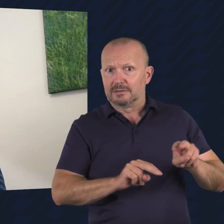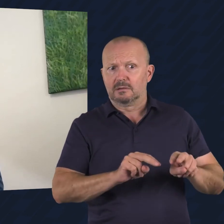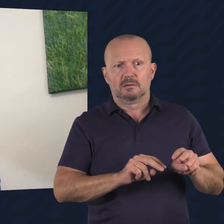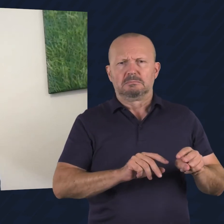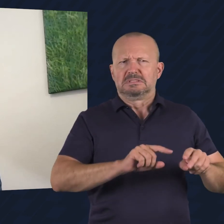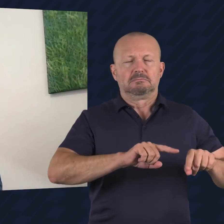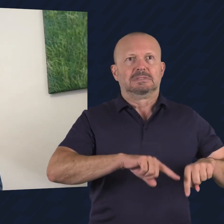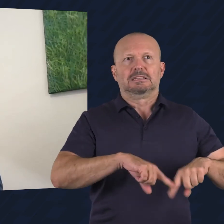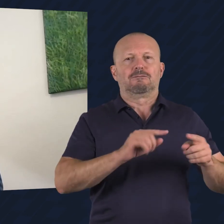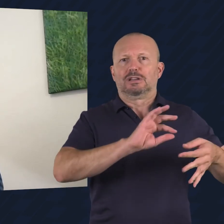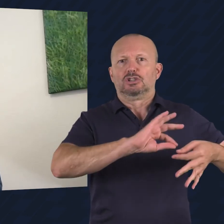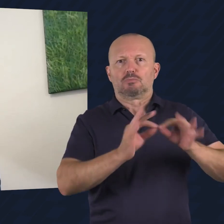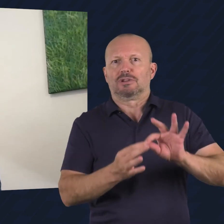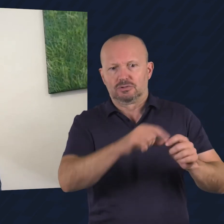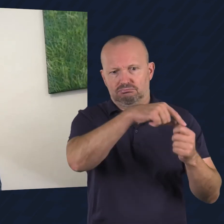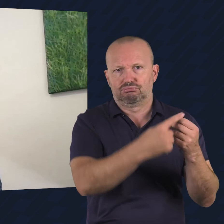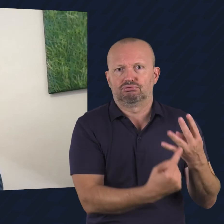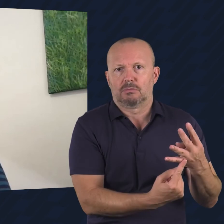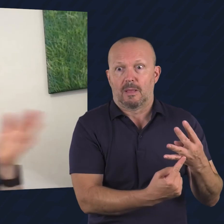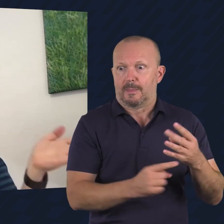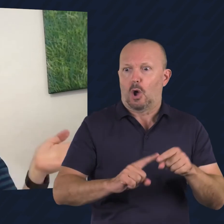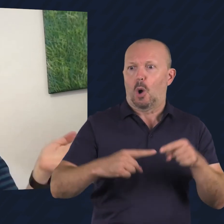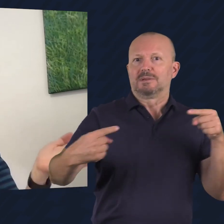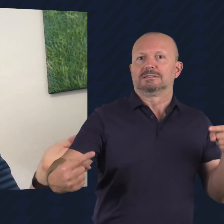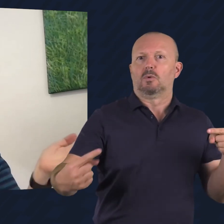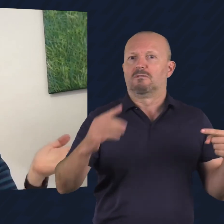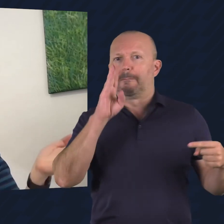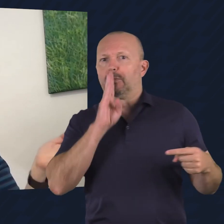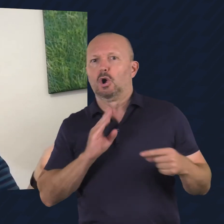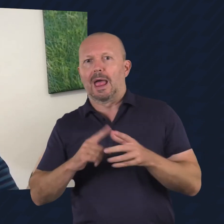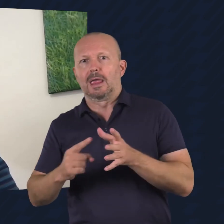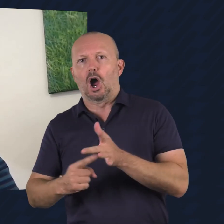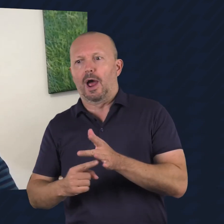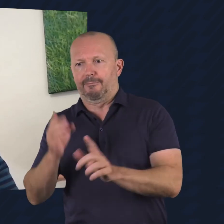There's all sorts of interpretations that are the polar opposite of that.